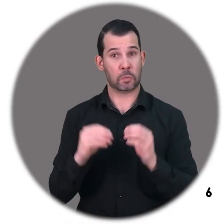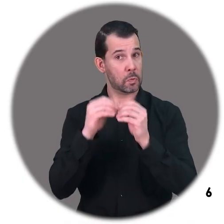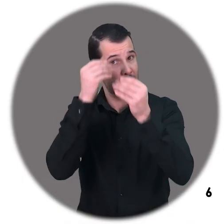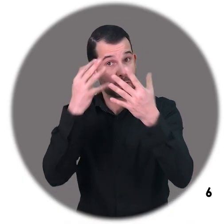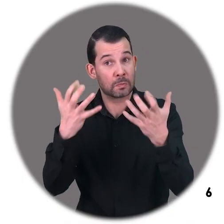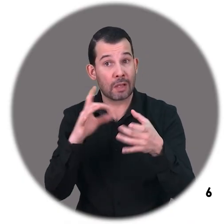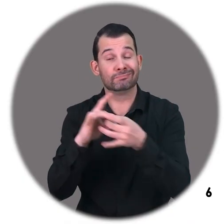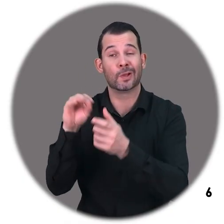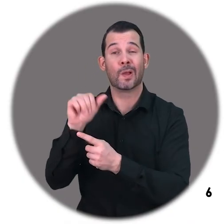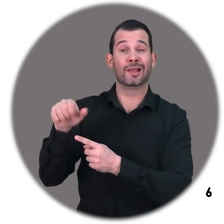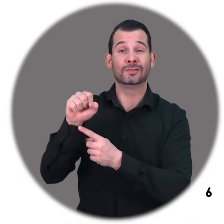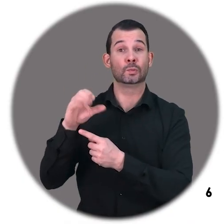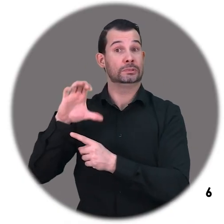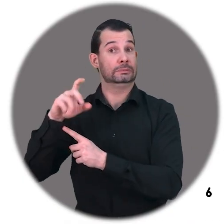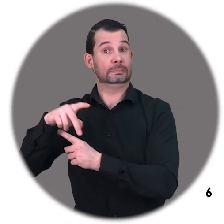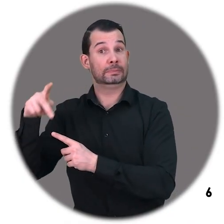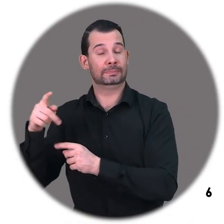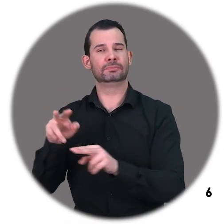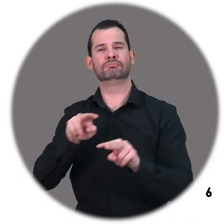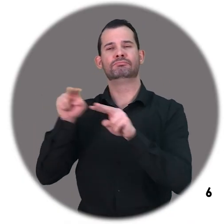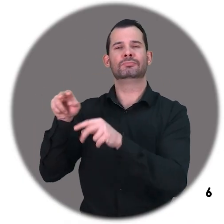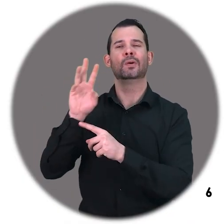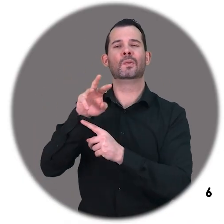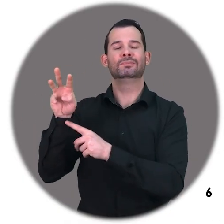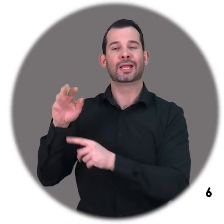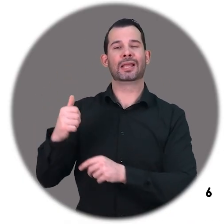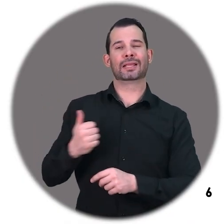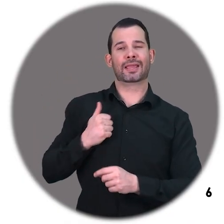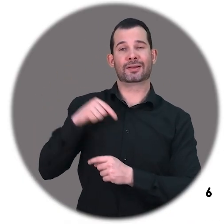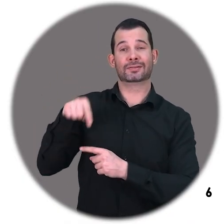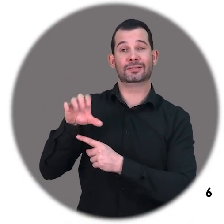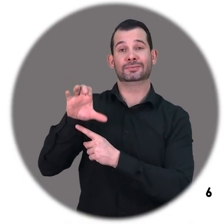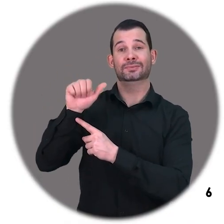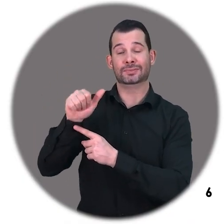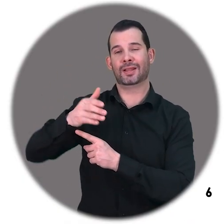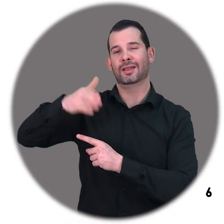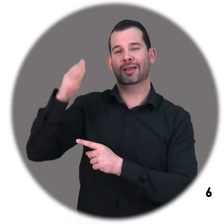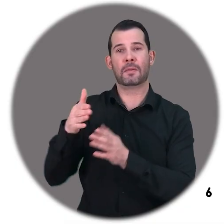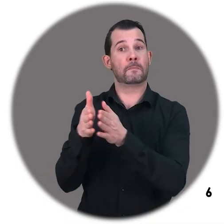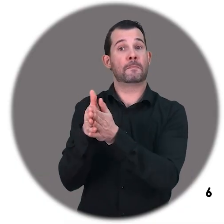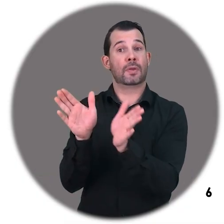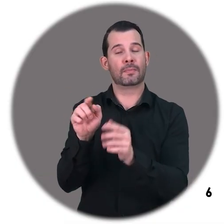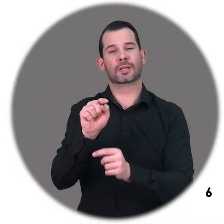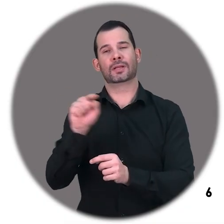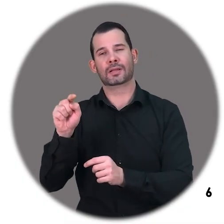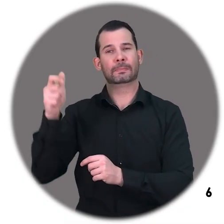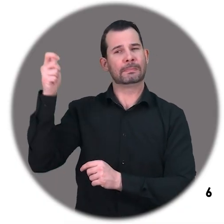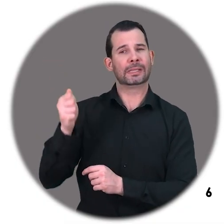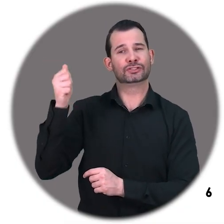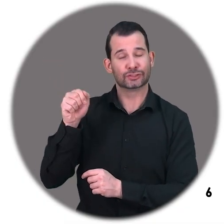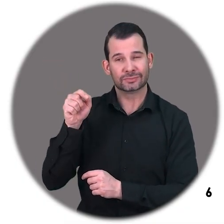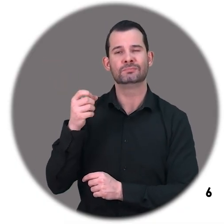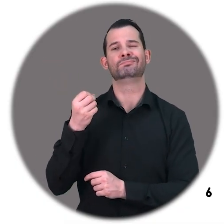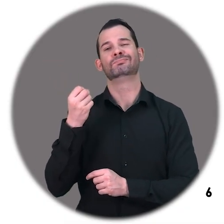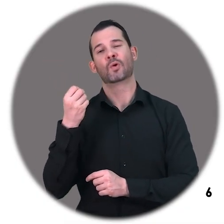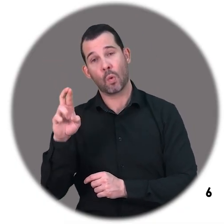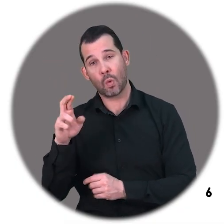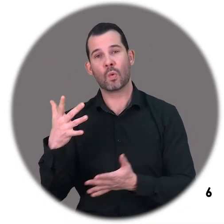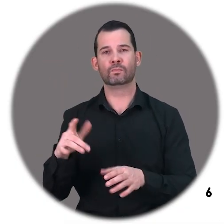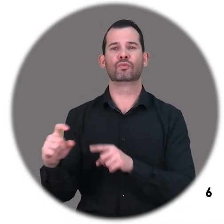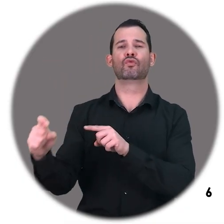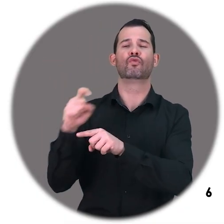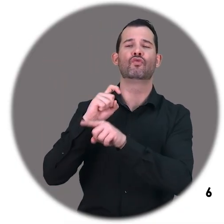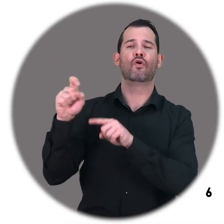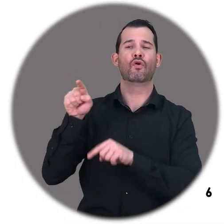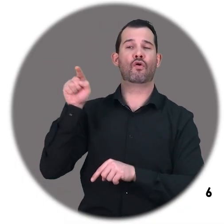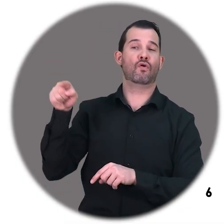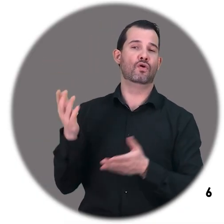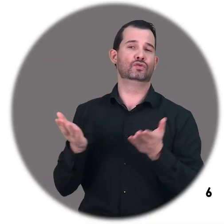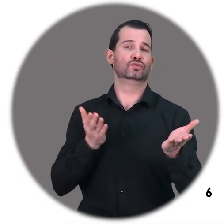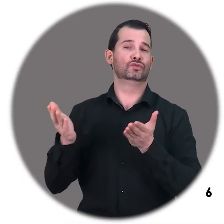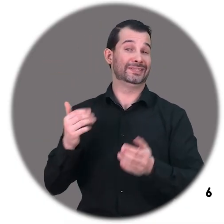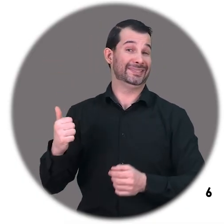For more information on OAS and CPP, go to canada.ca/public-pensions